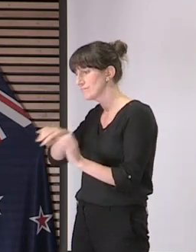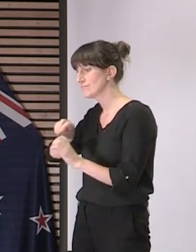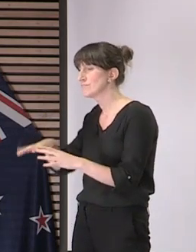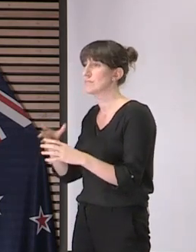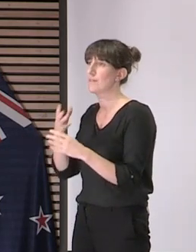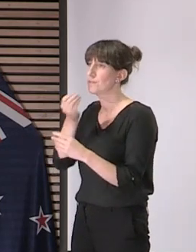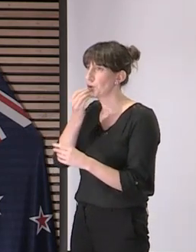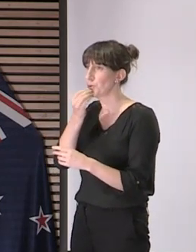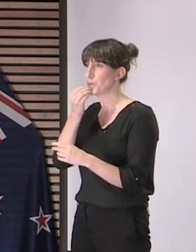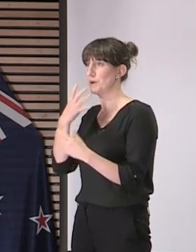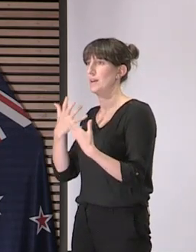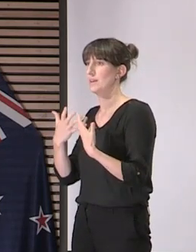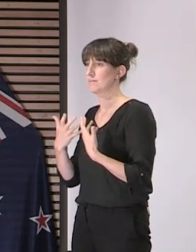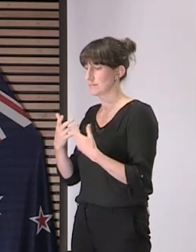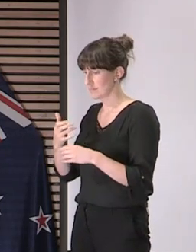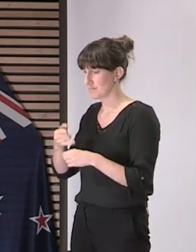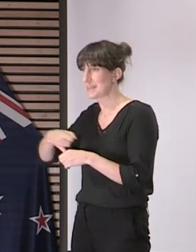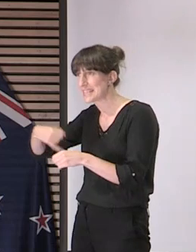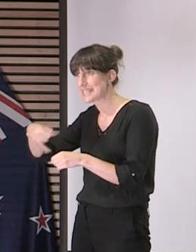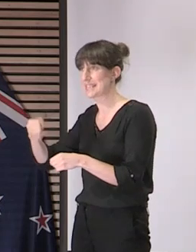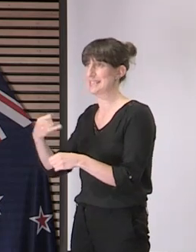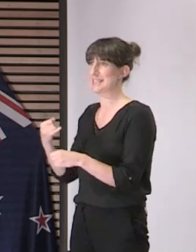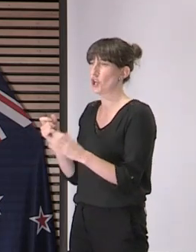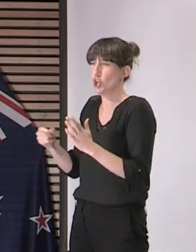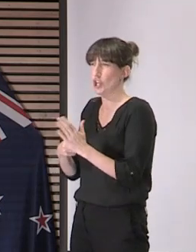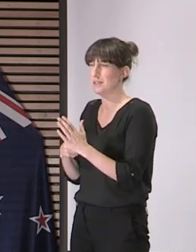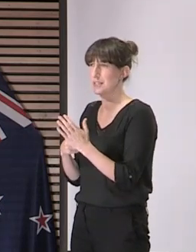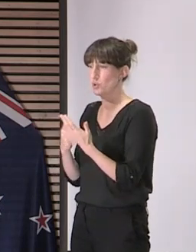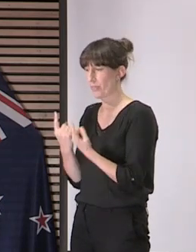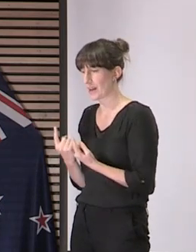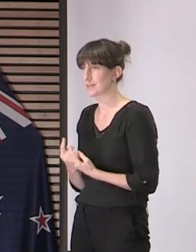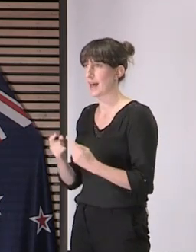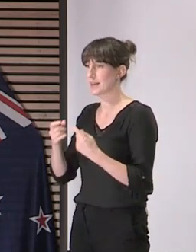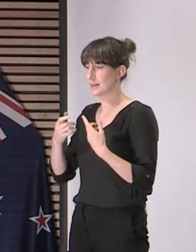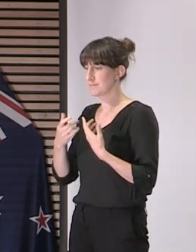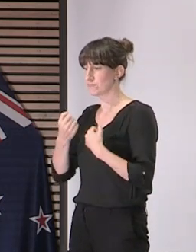part of our infrastructure. Air freight connectivity is really critical for our remote